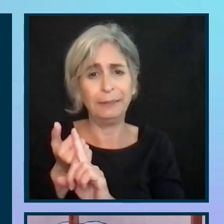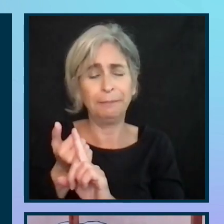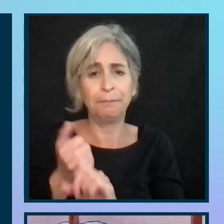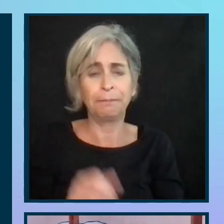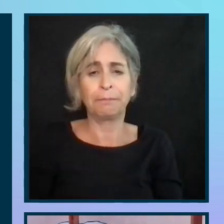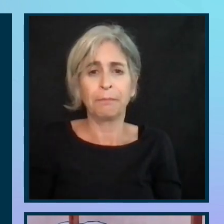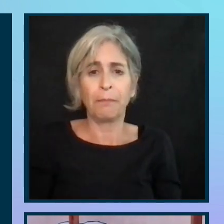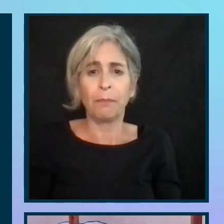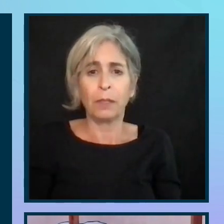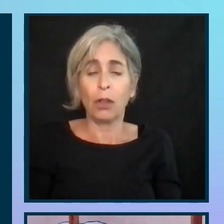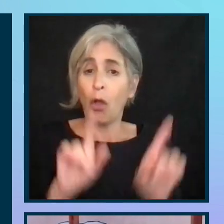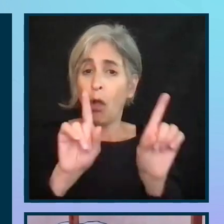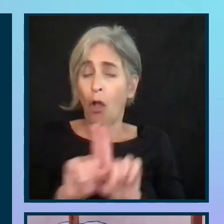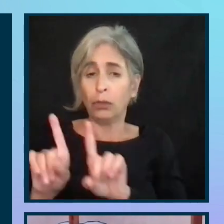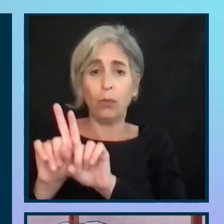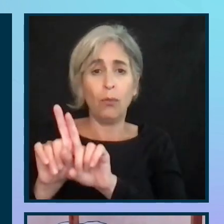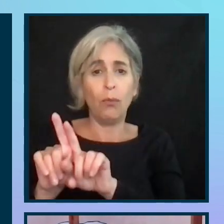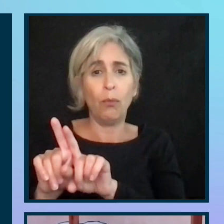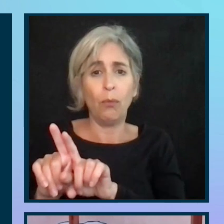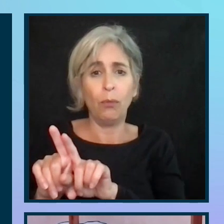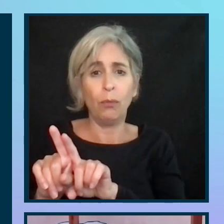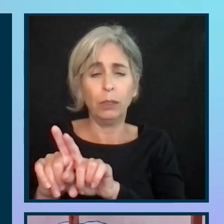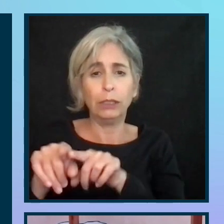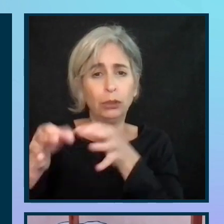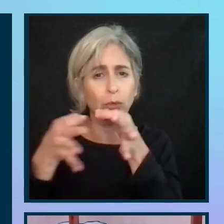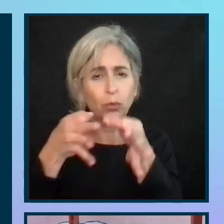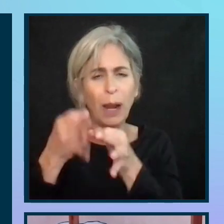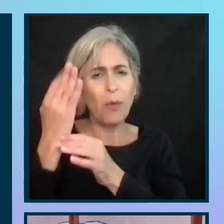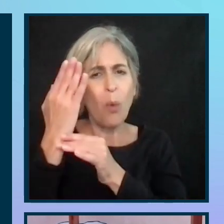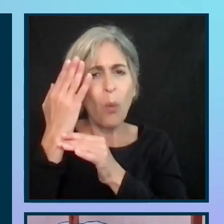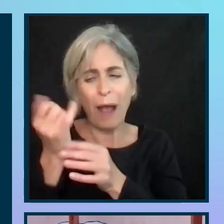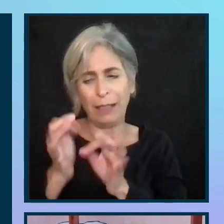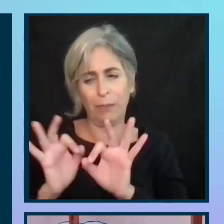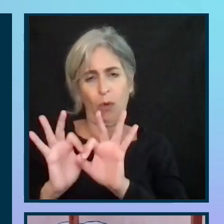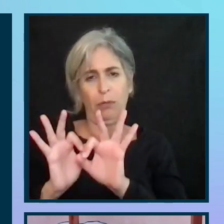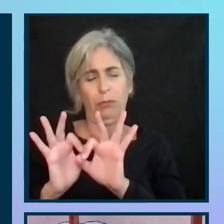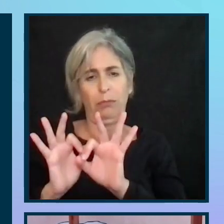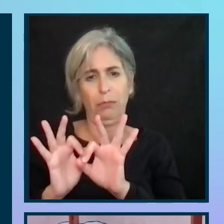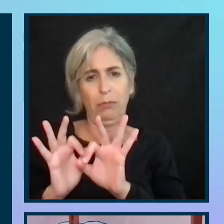and it also describes why it's important. It describes what's expected,